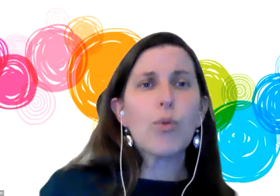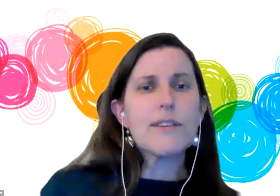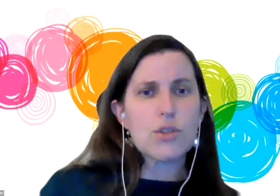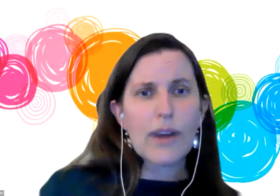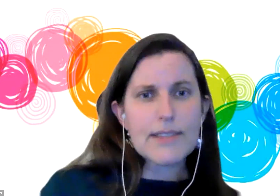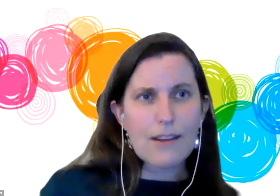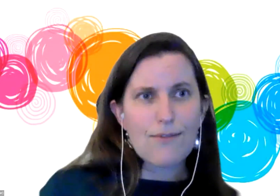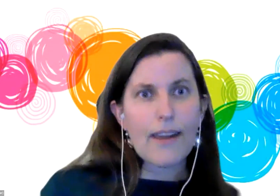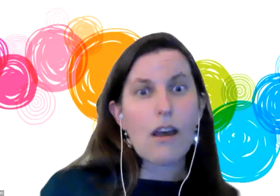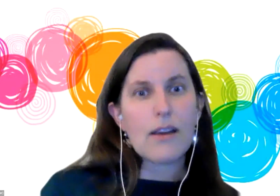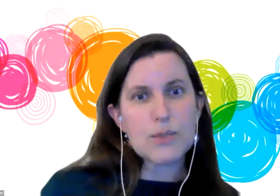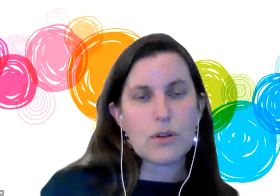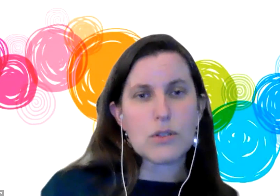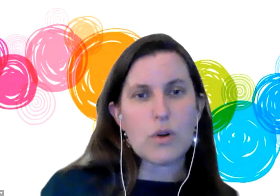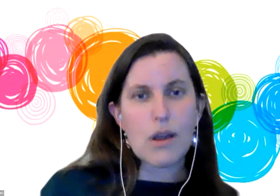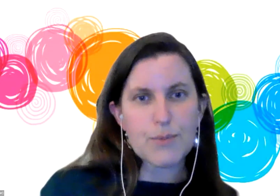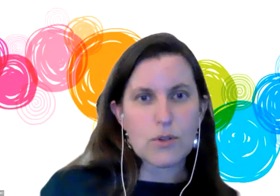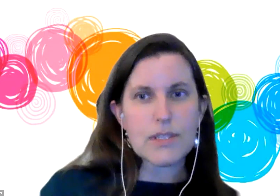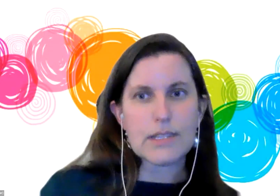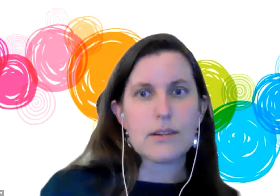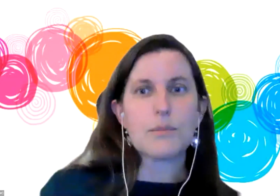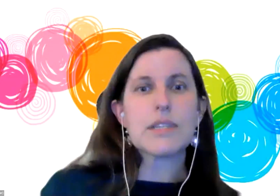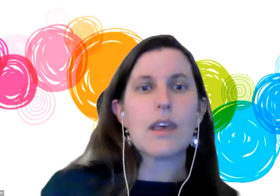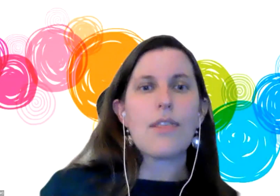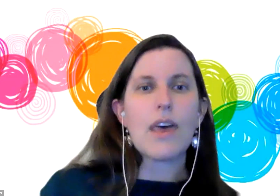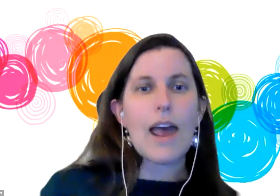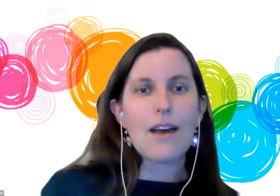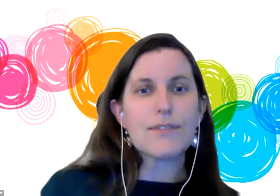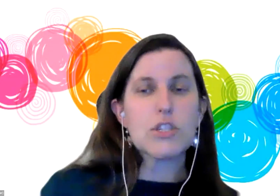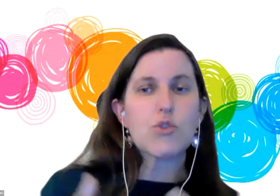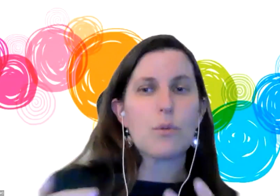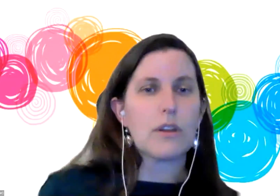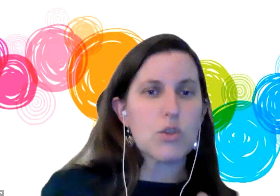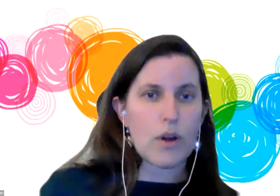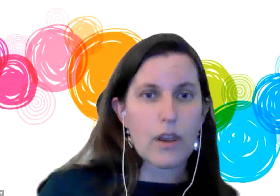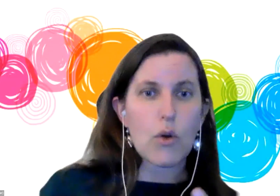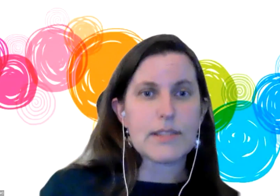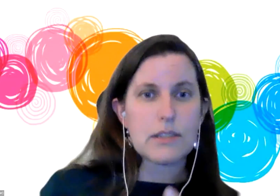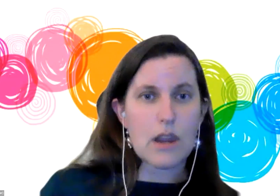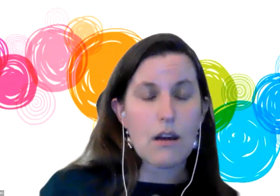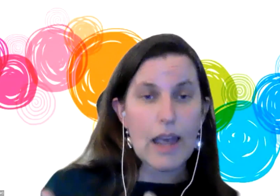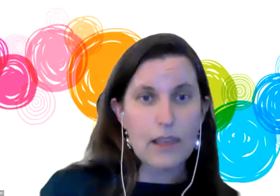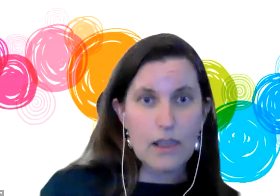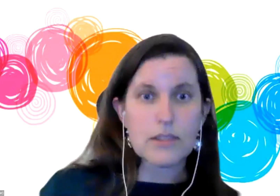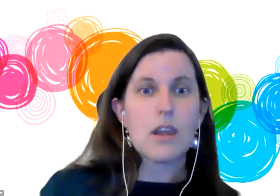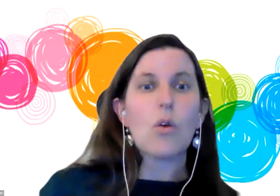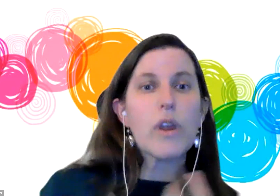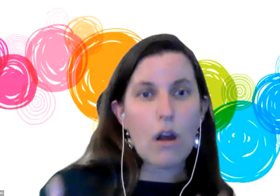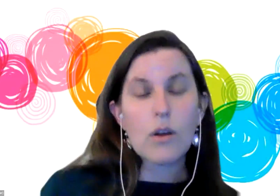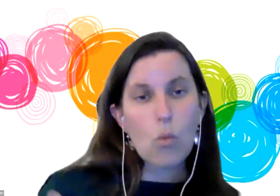disability rights and DREDF and that information is in the toolkit and we'll e-mail that out as well. If we do